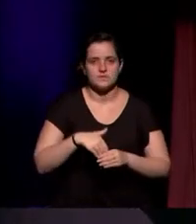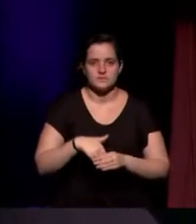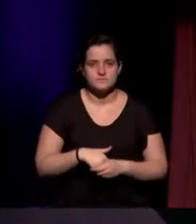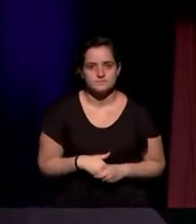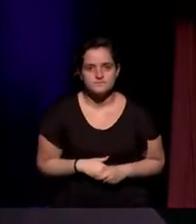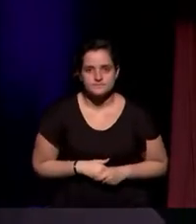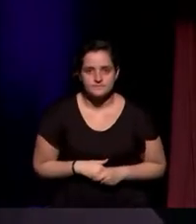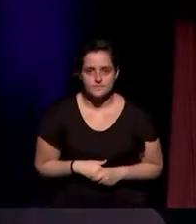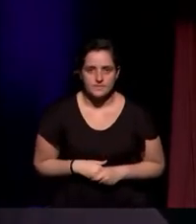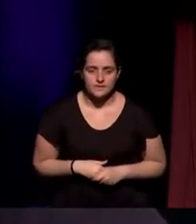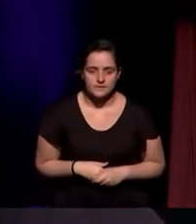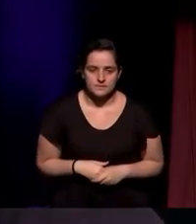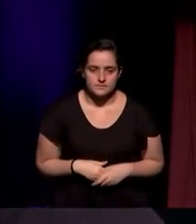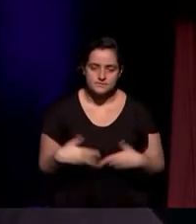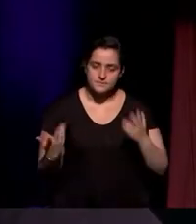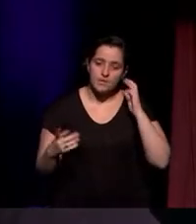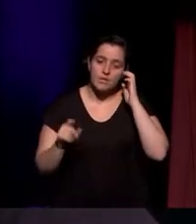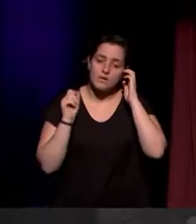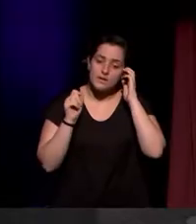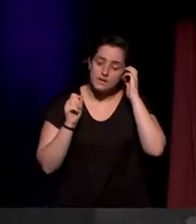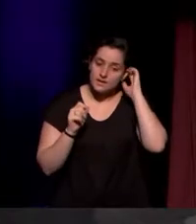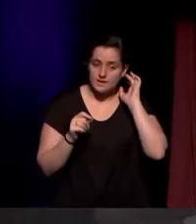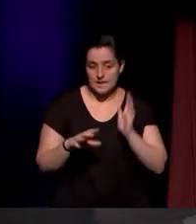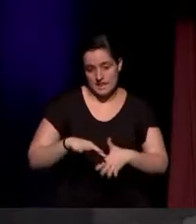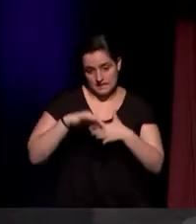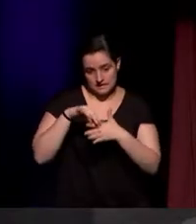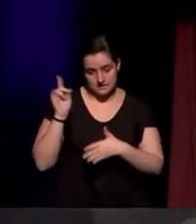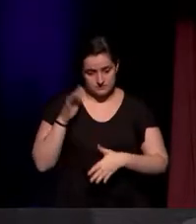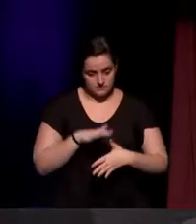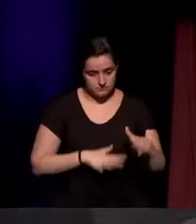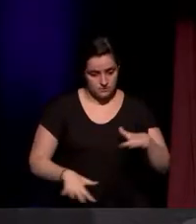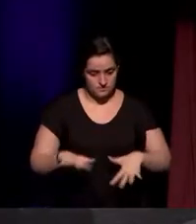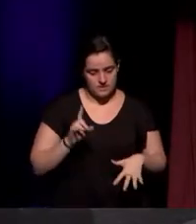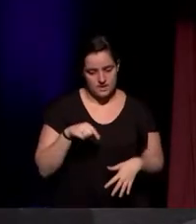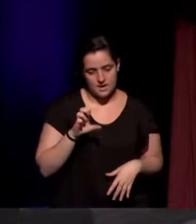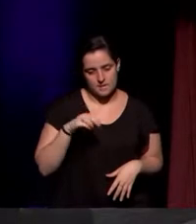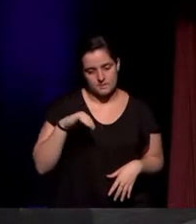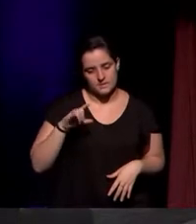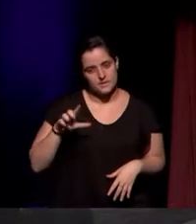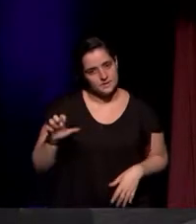Who is the leader of this movement is Emily Fares Ibrahim,